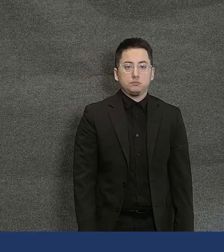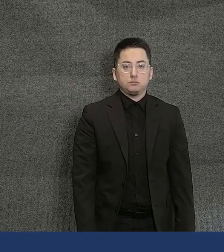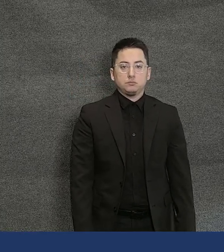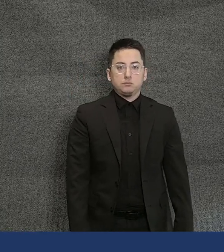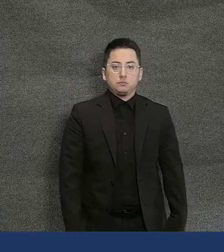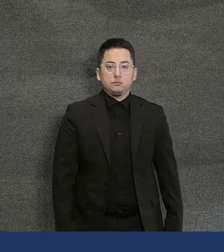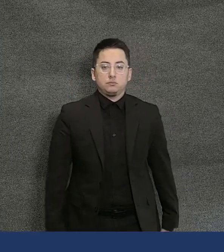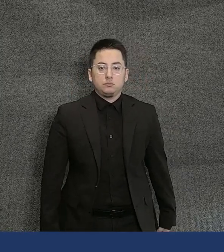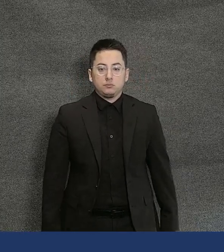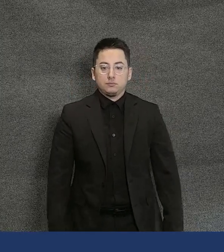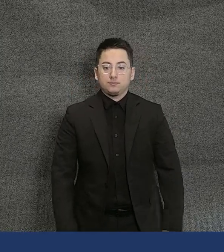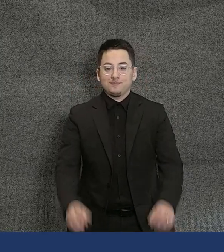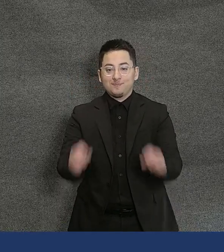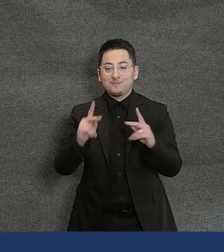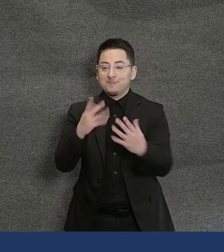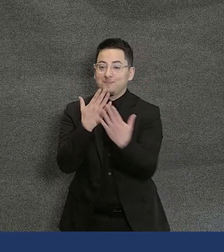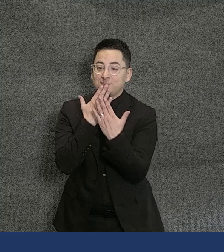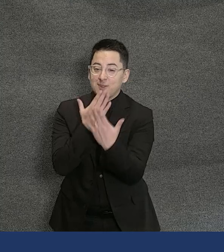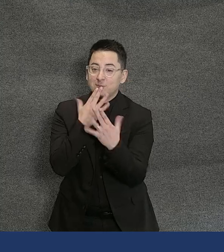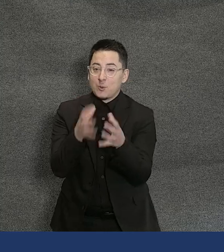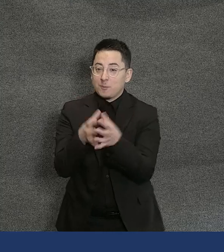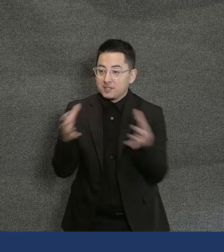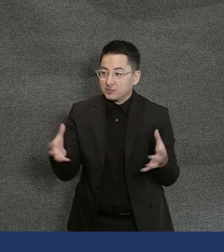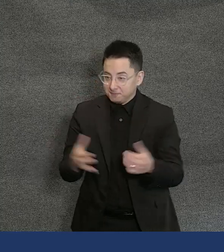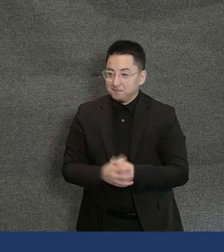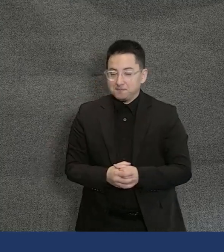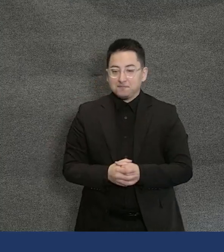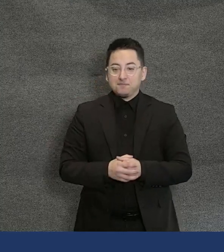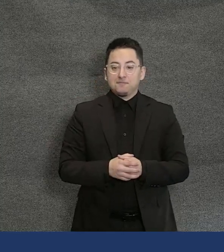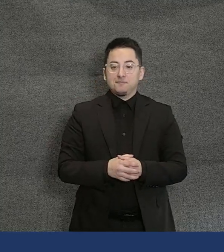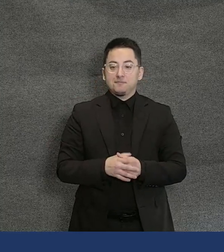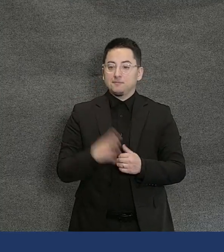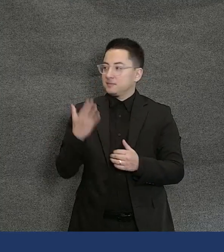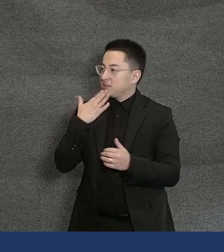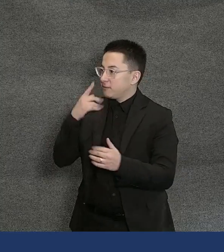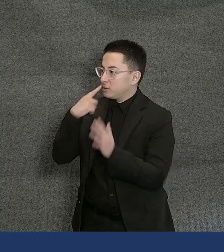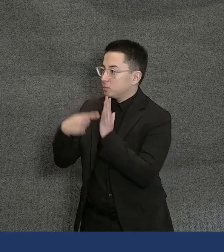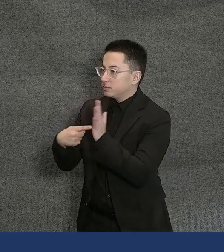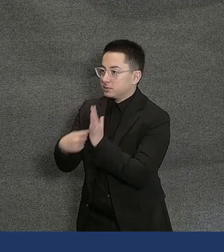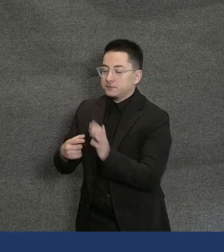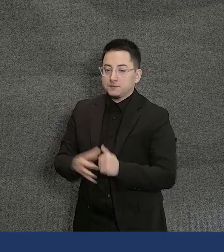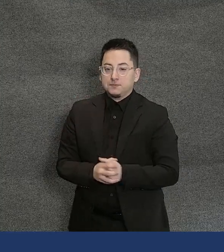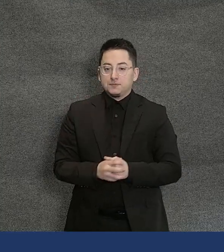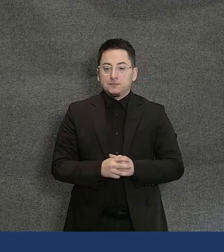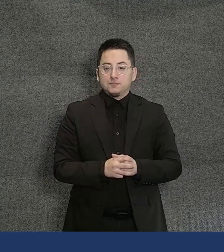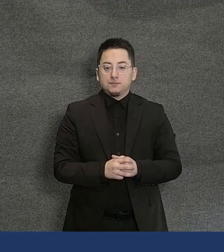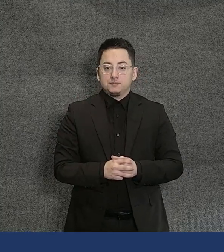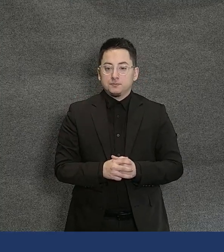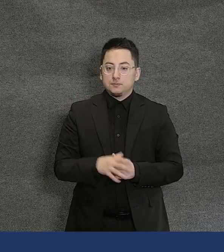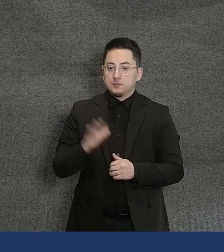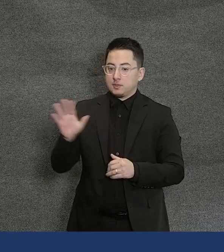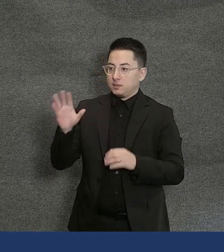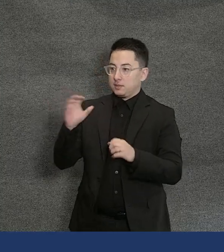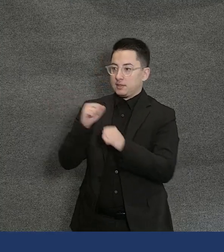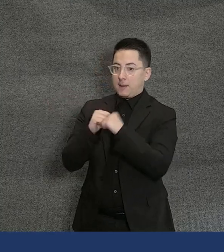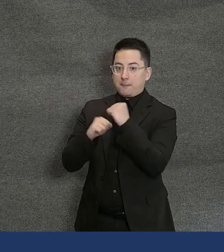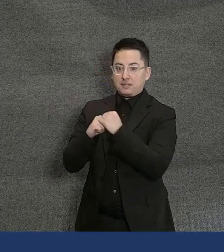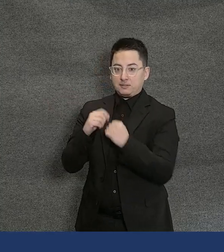OK. Thank you so much, representative, for coming. And your cabin sounds a lot nicer than the old development